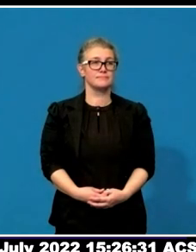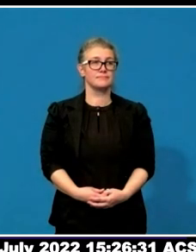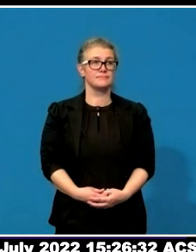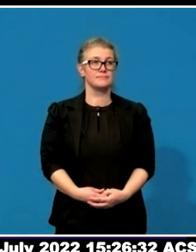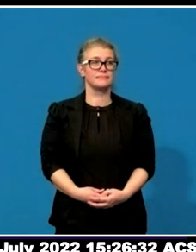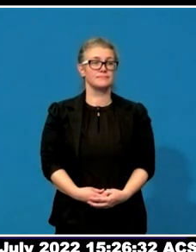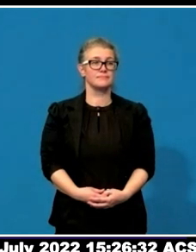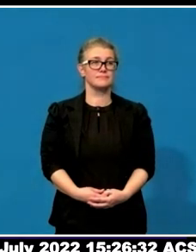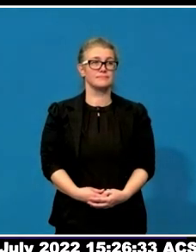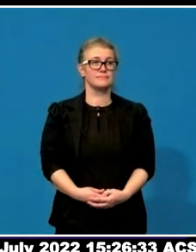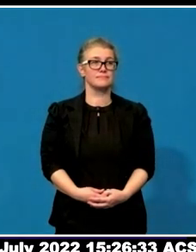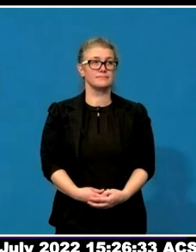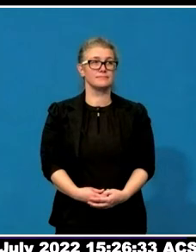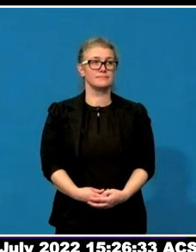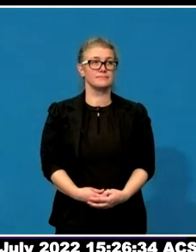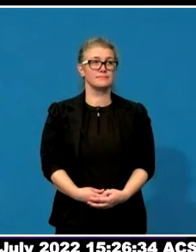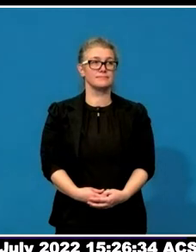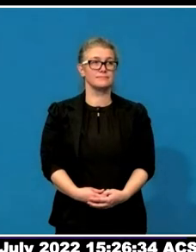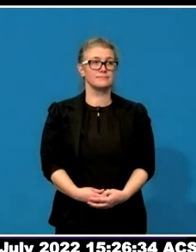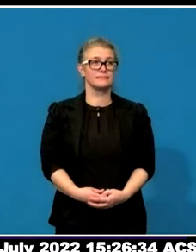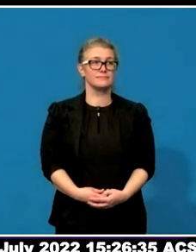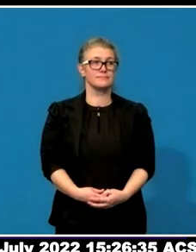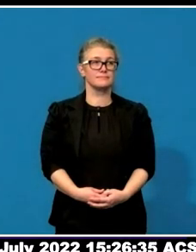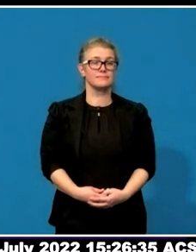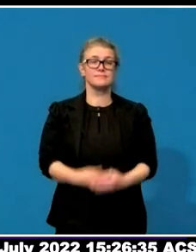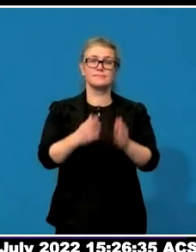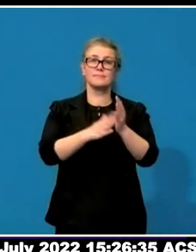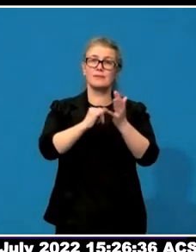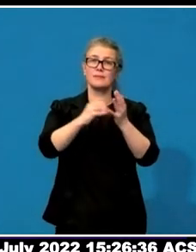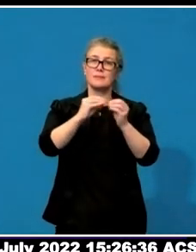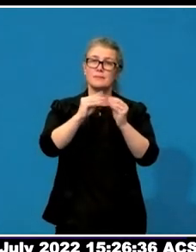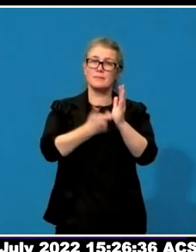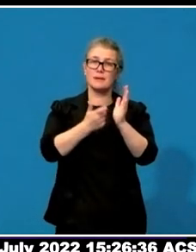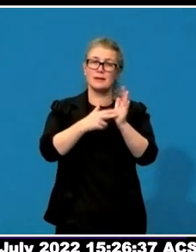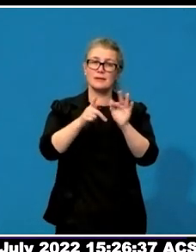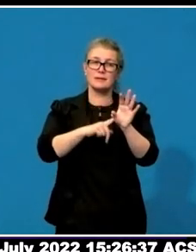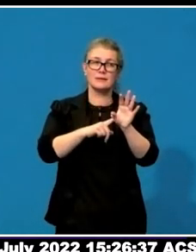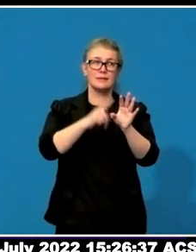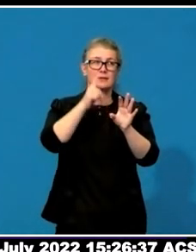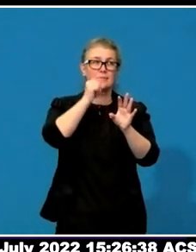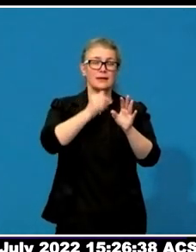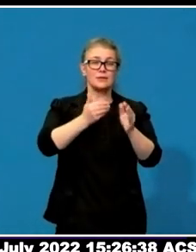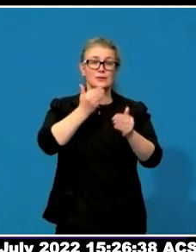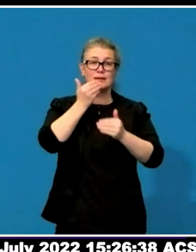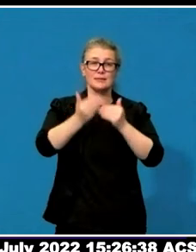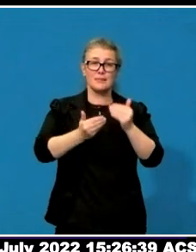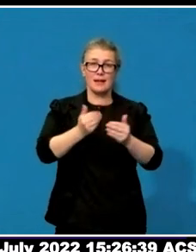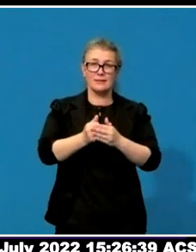Ms Barney, can you explain to the wider audience following this public hearing